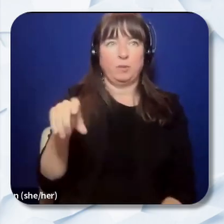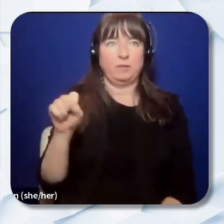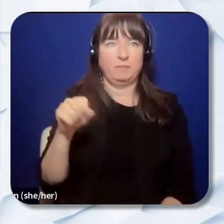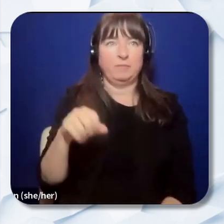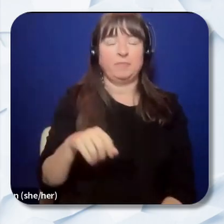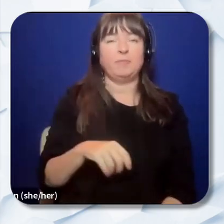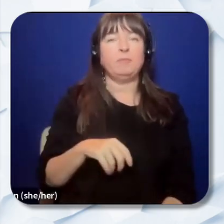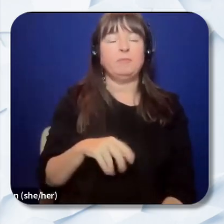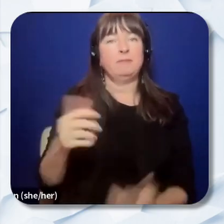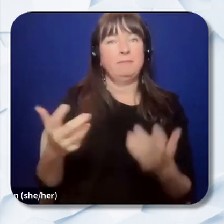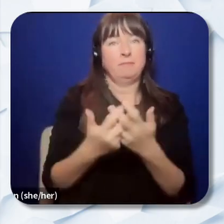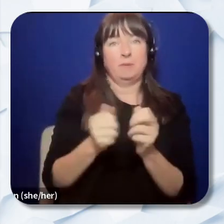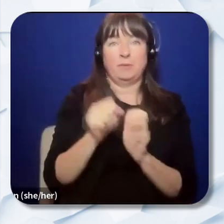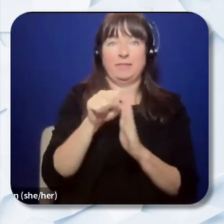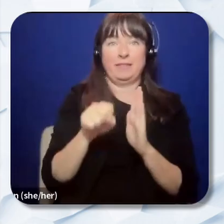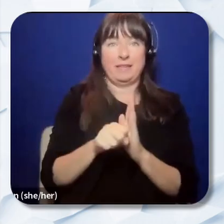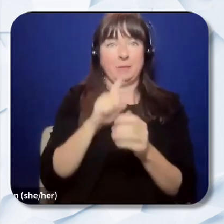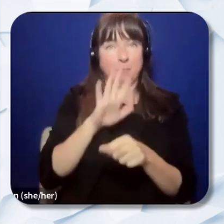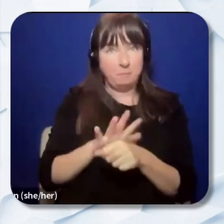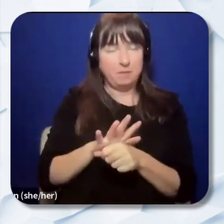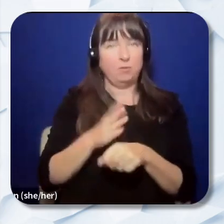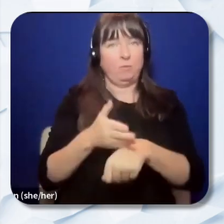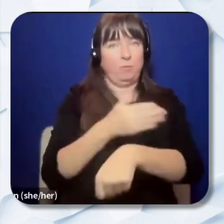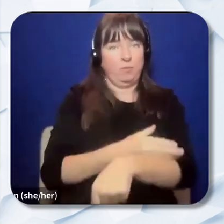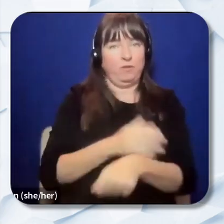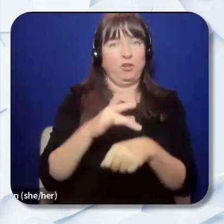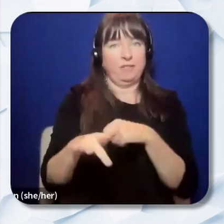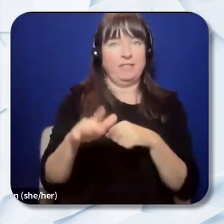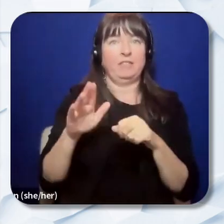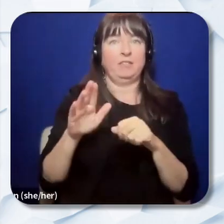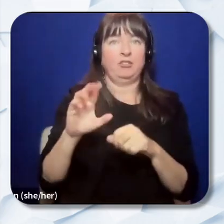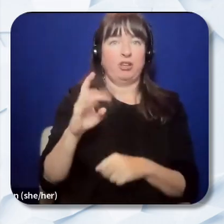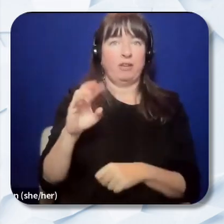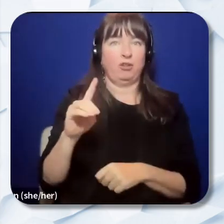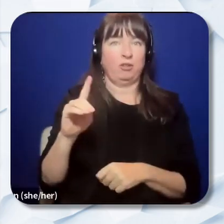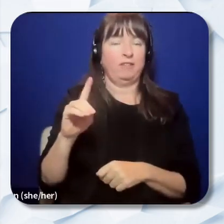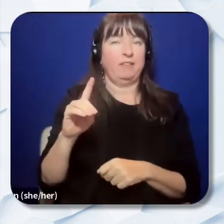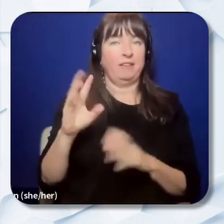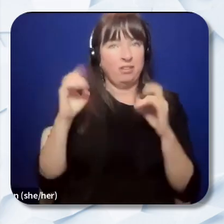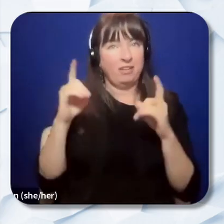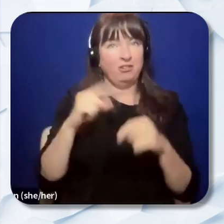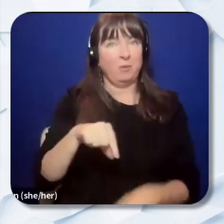with the state's commitment to improving early childhood education quality and also to help